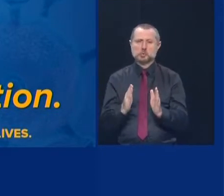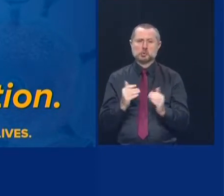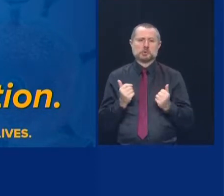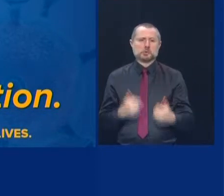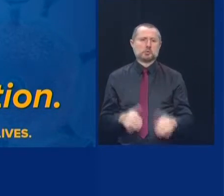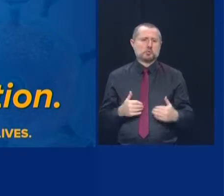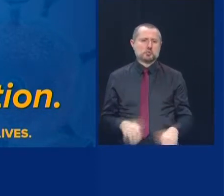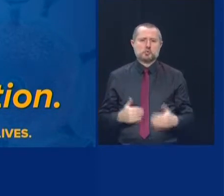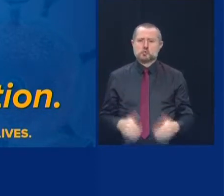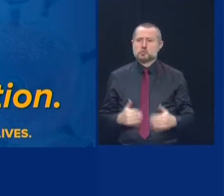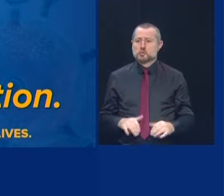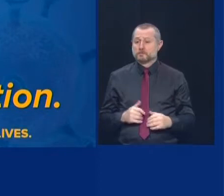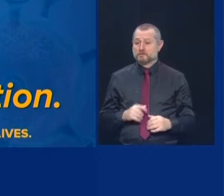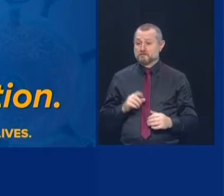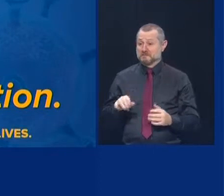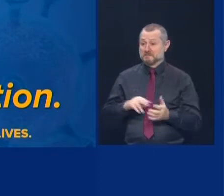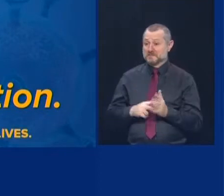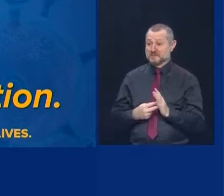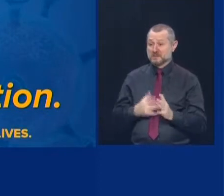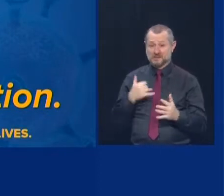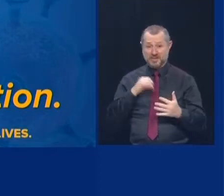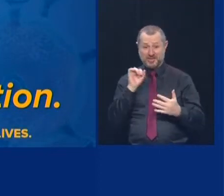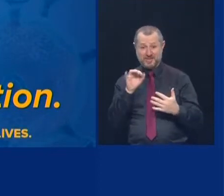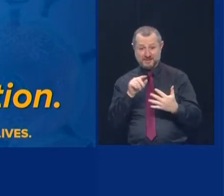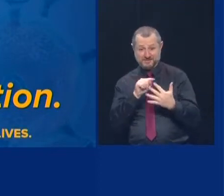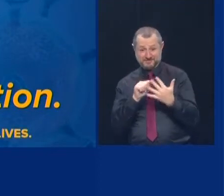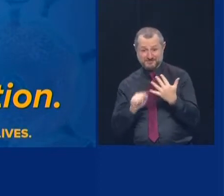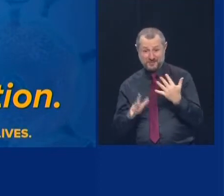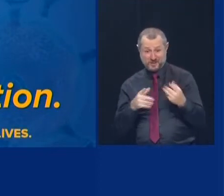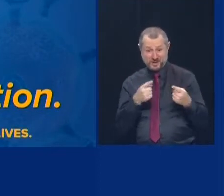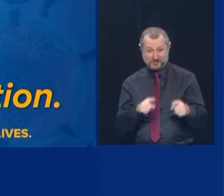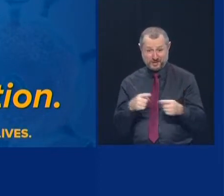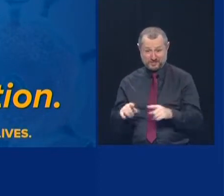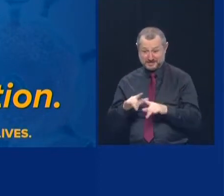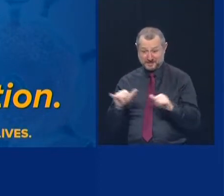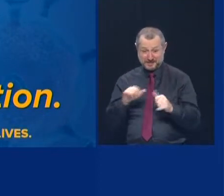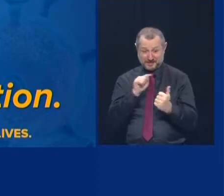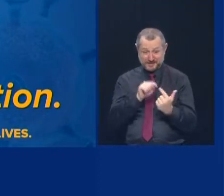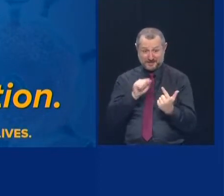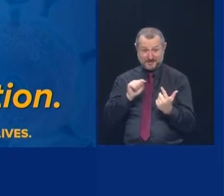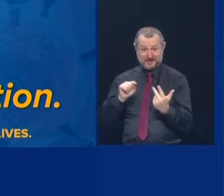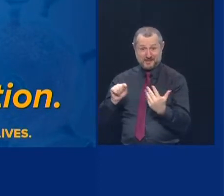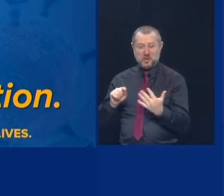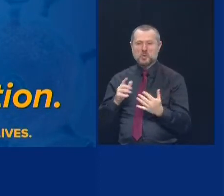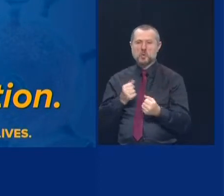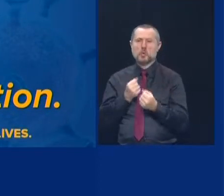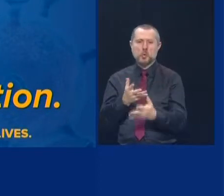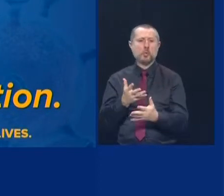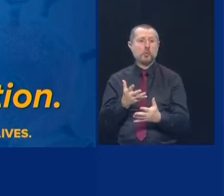THIS SEASON. THAT IS A BAD COMBINATION.